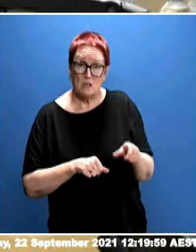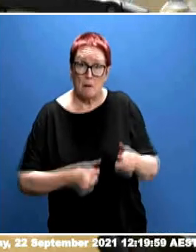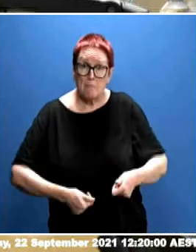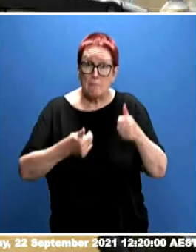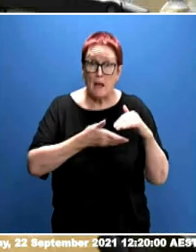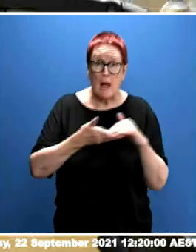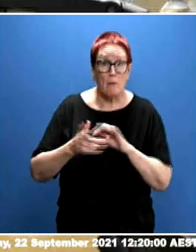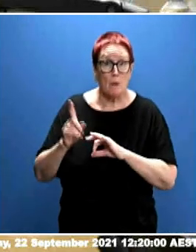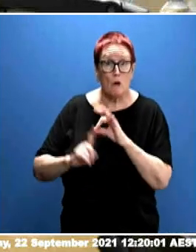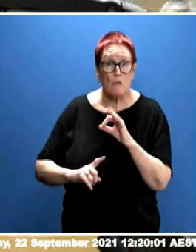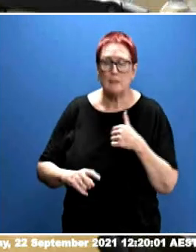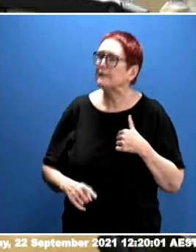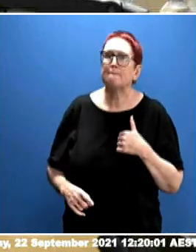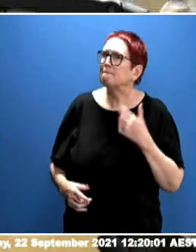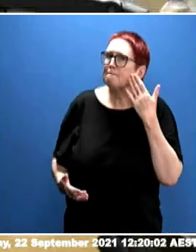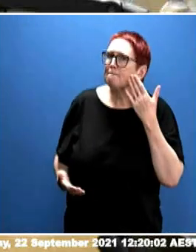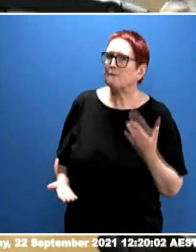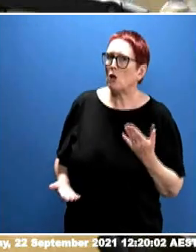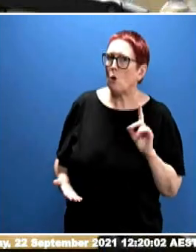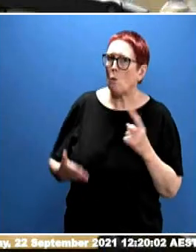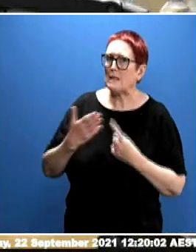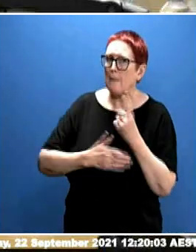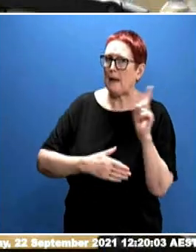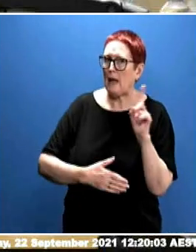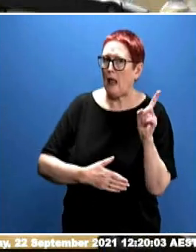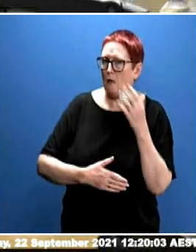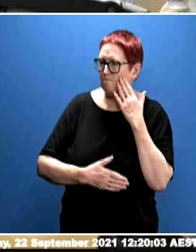Unfortunately I'm not actually aware of the current circumstances.